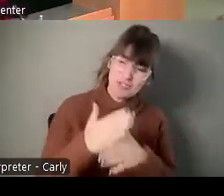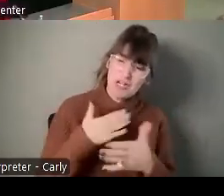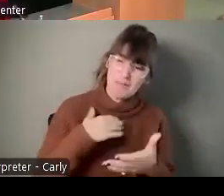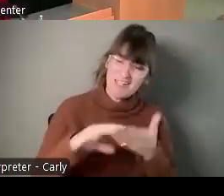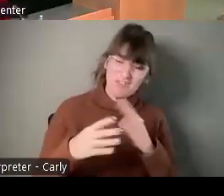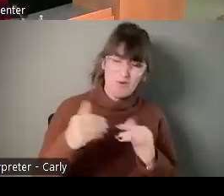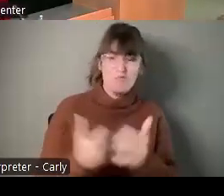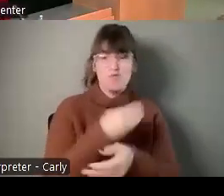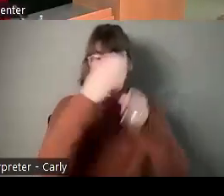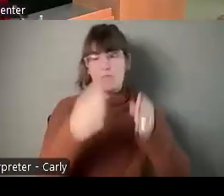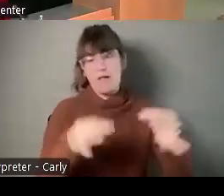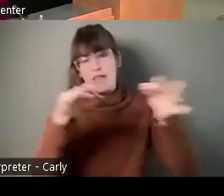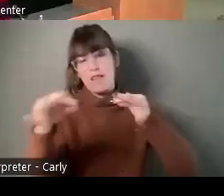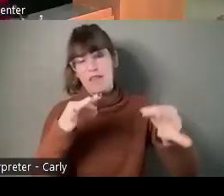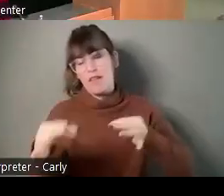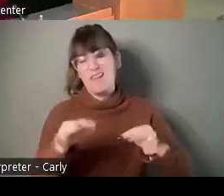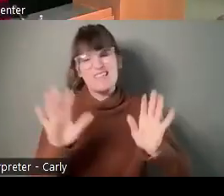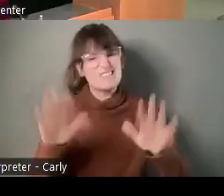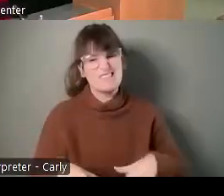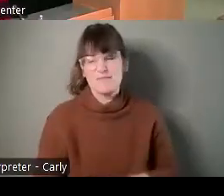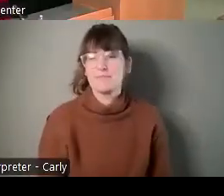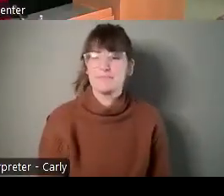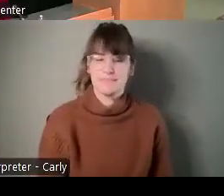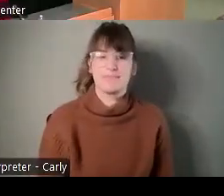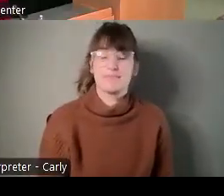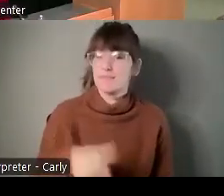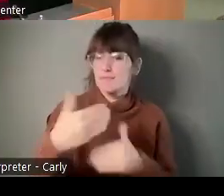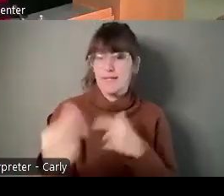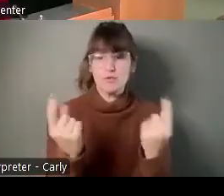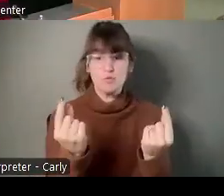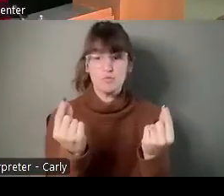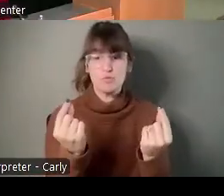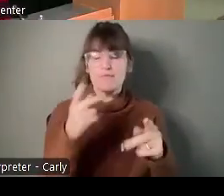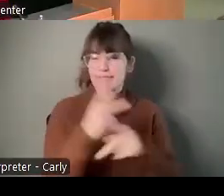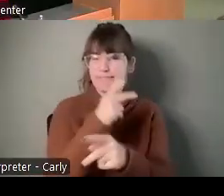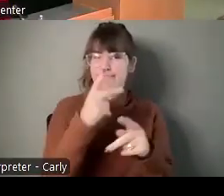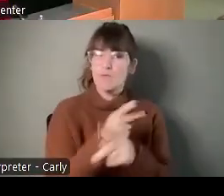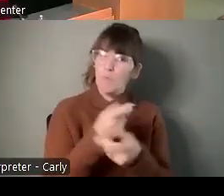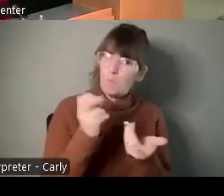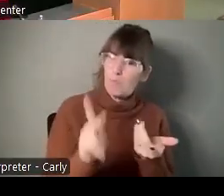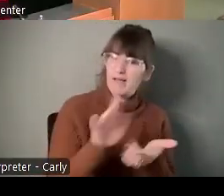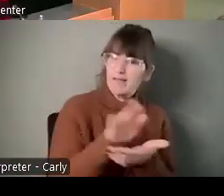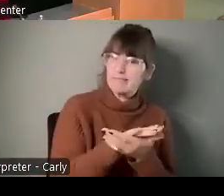a nice opportunity. And so our next steps are to figure out, okay, this is nice. People like it,